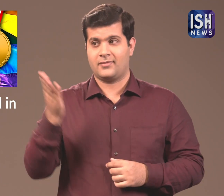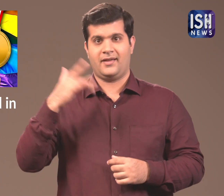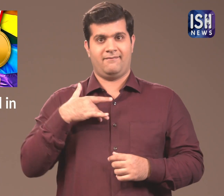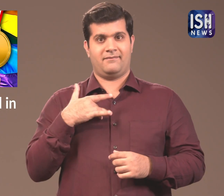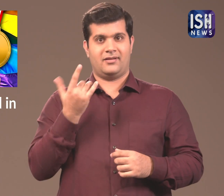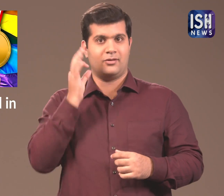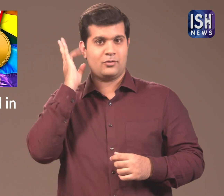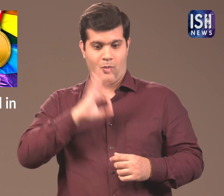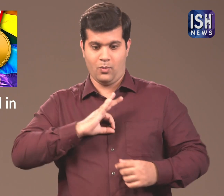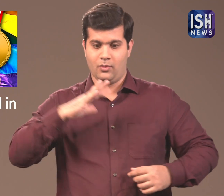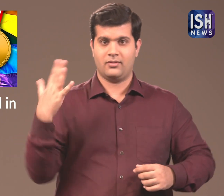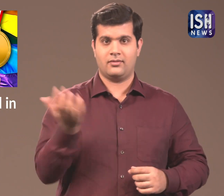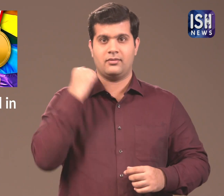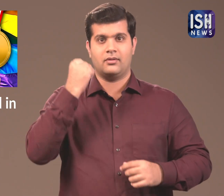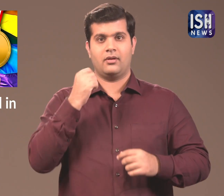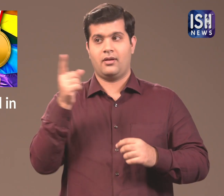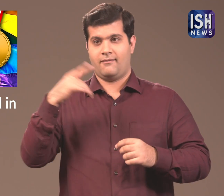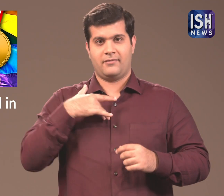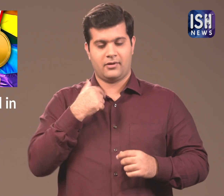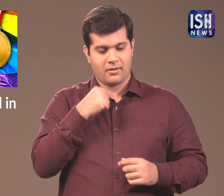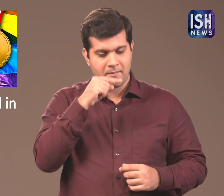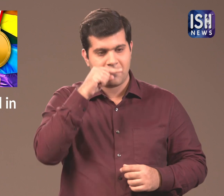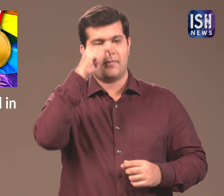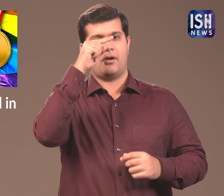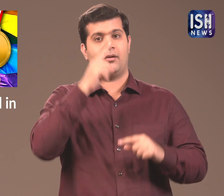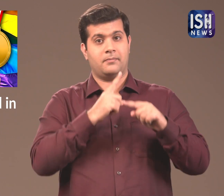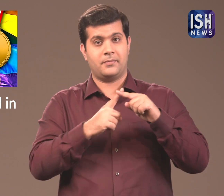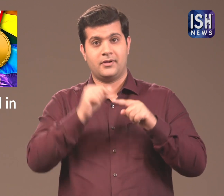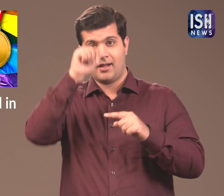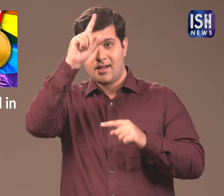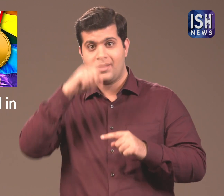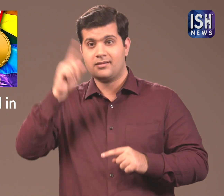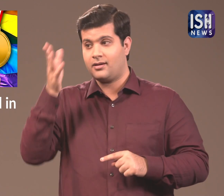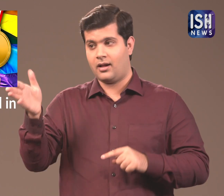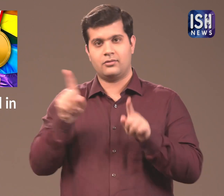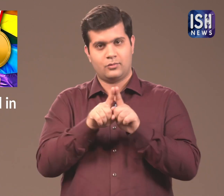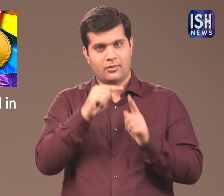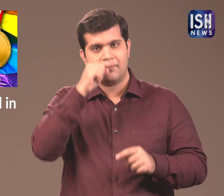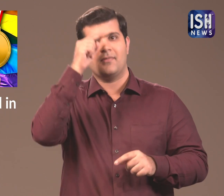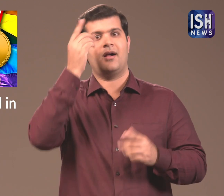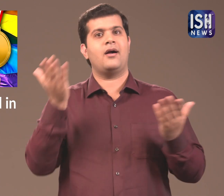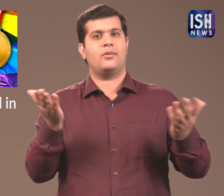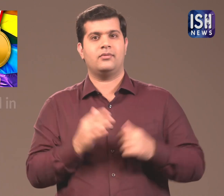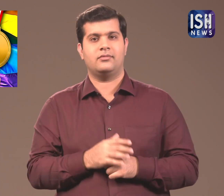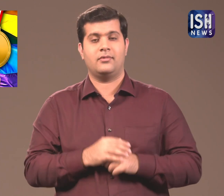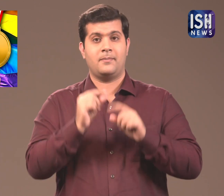She has won a gold medal and feels proud of herself and she has made the country proud.